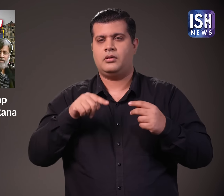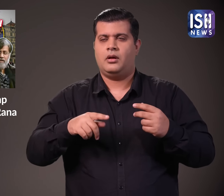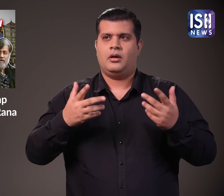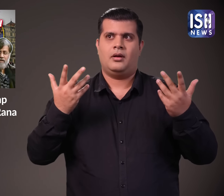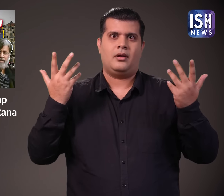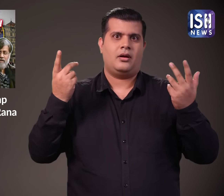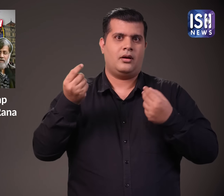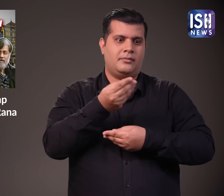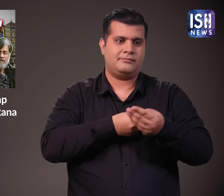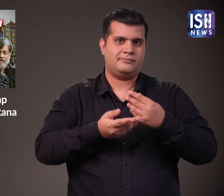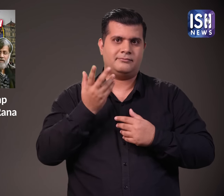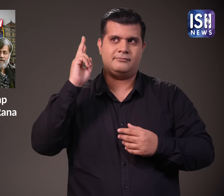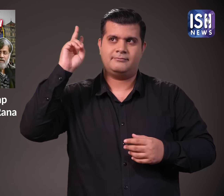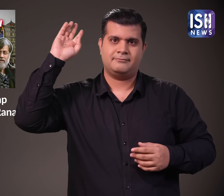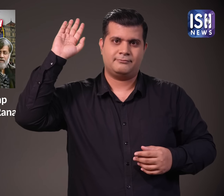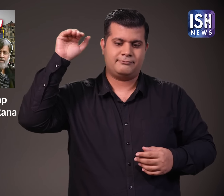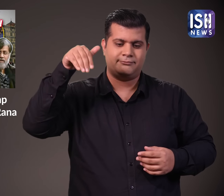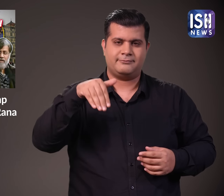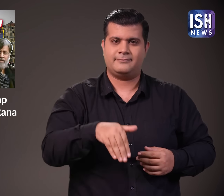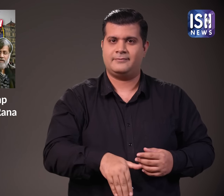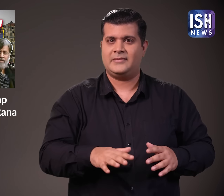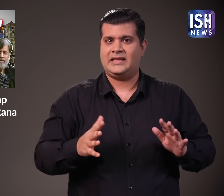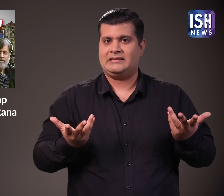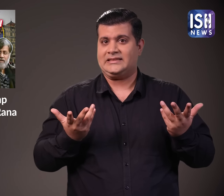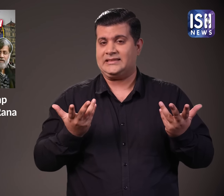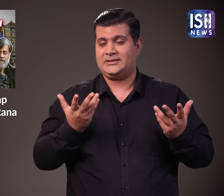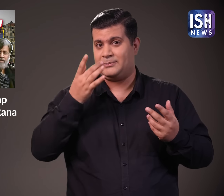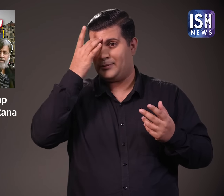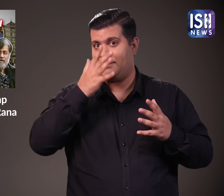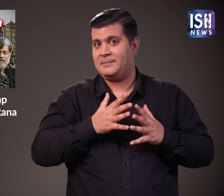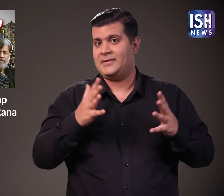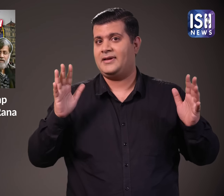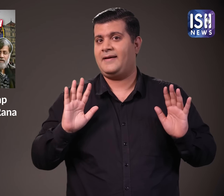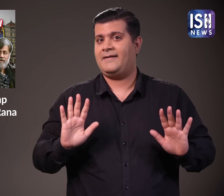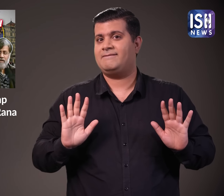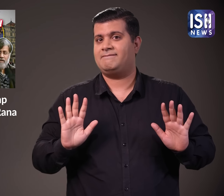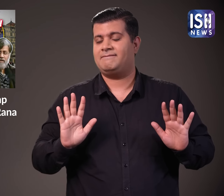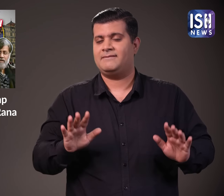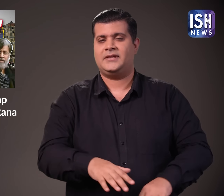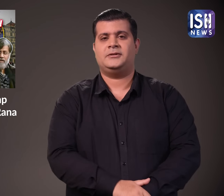The economy has significantly slowed down, causing chaos.